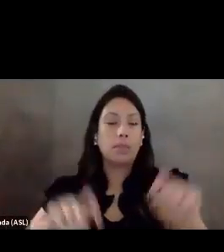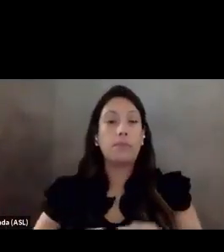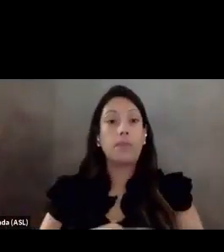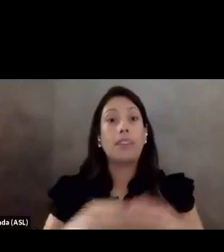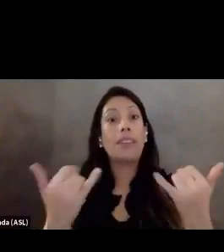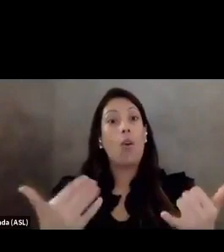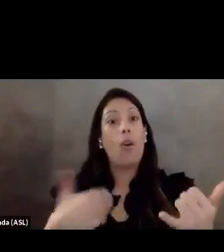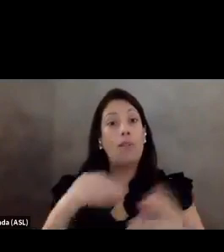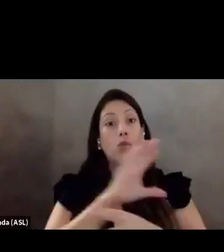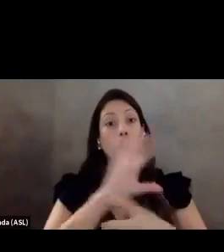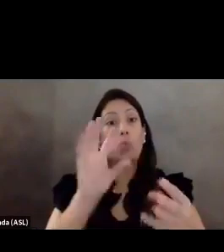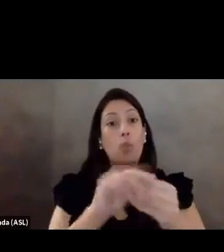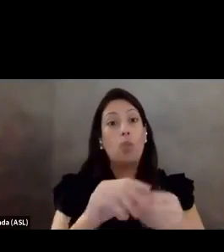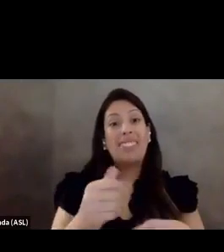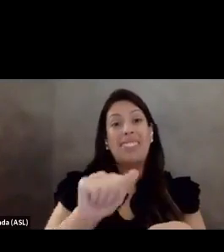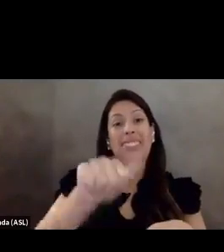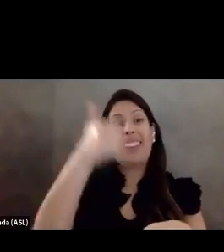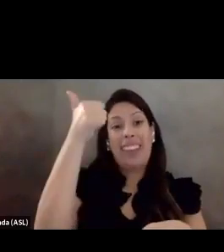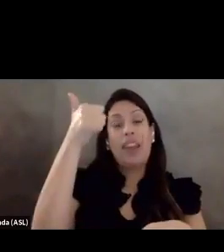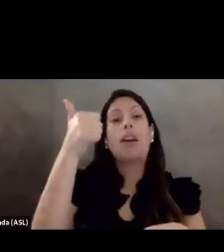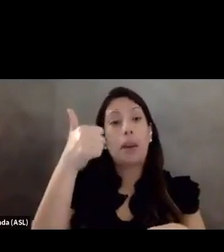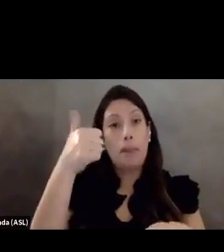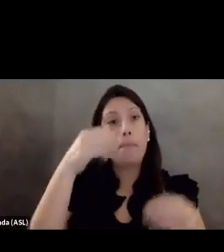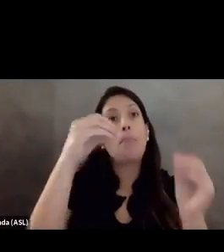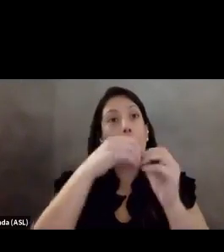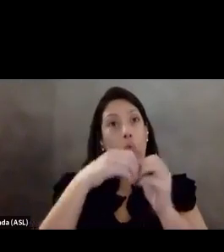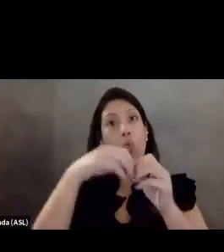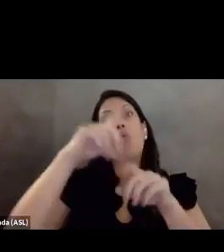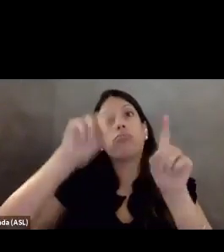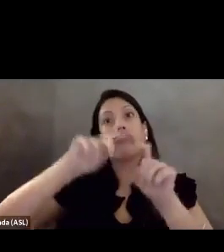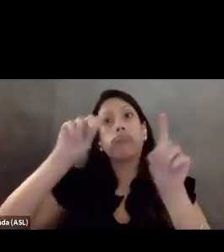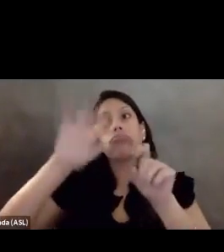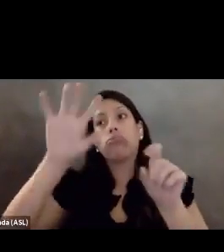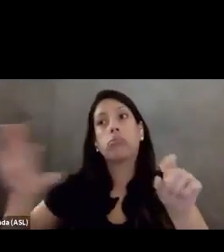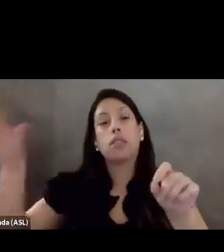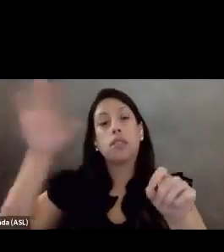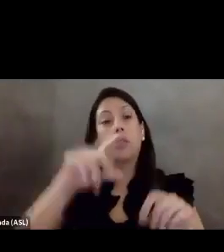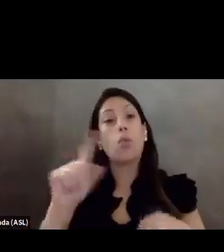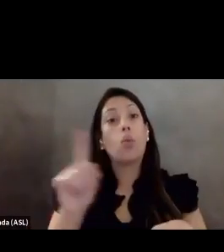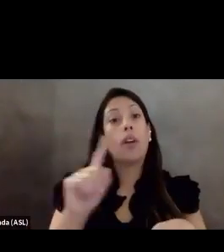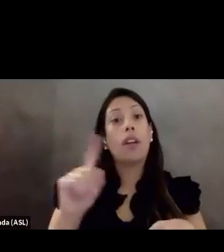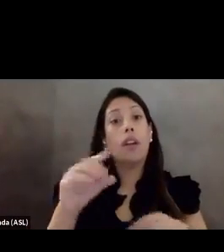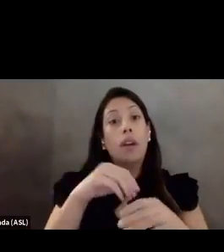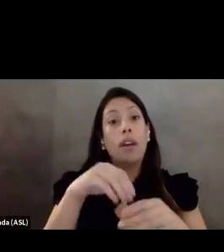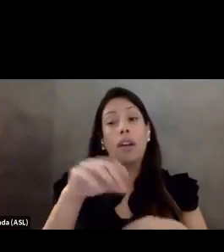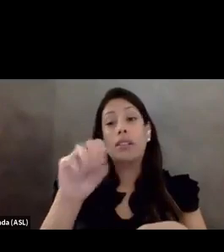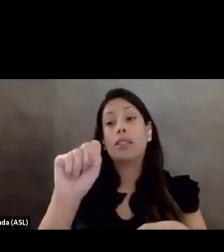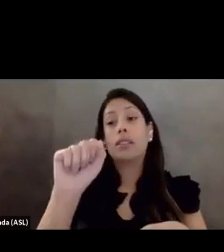in targeted neighborhoods each week across the county. These locations are in Santa Rosa Parks